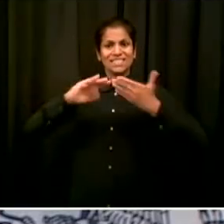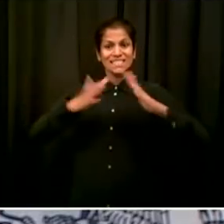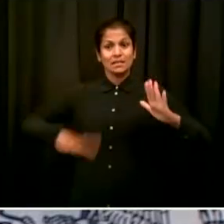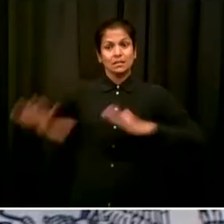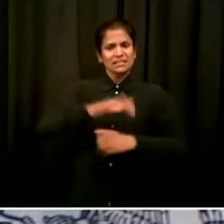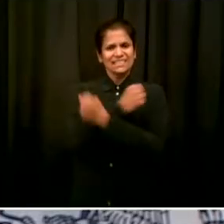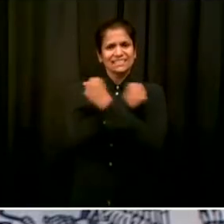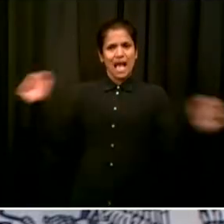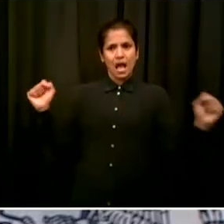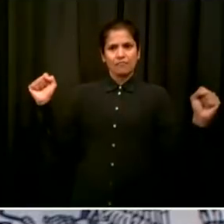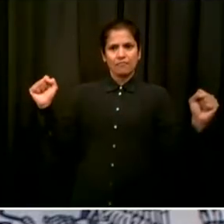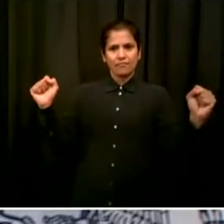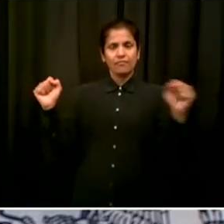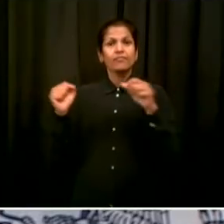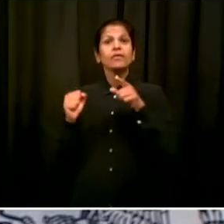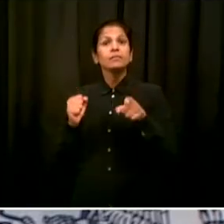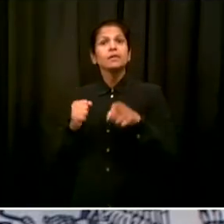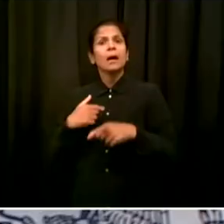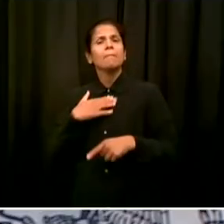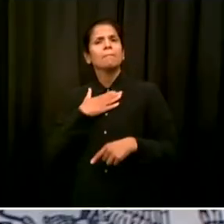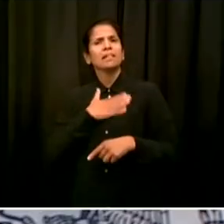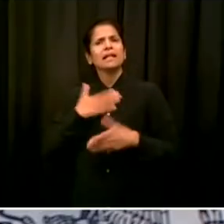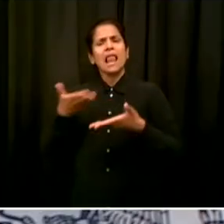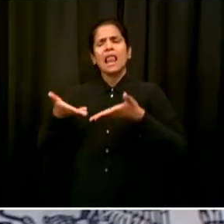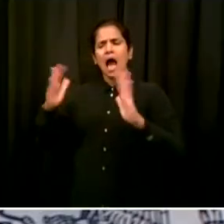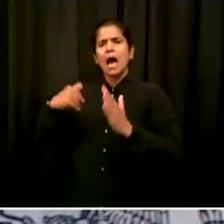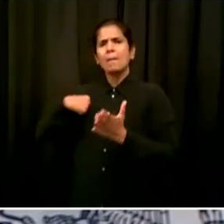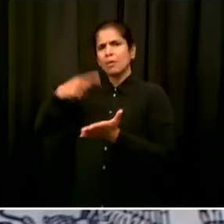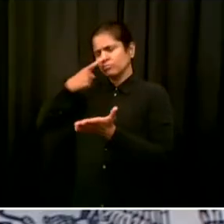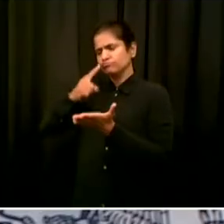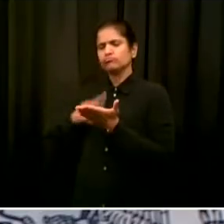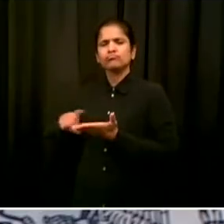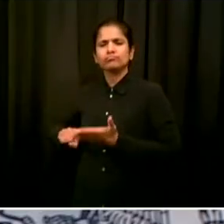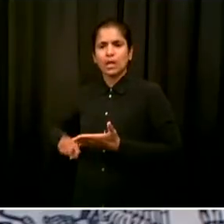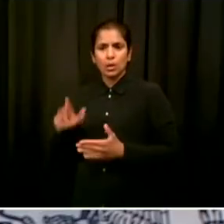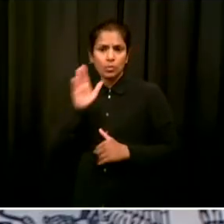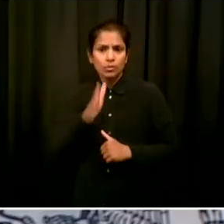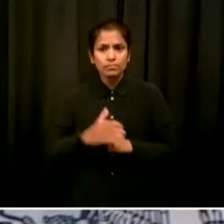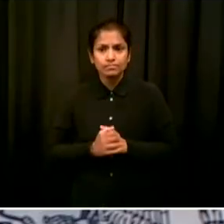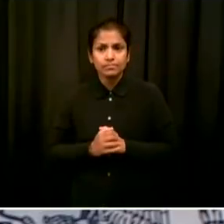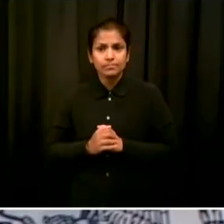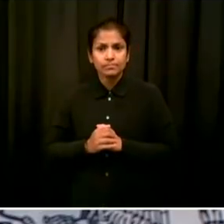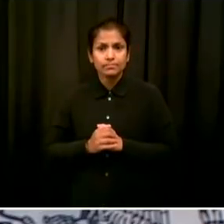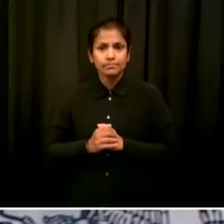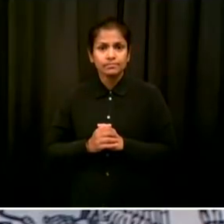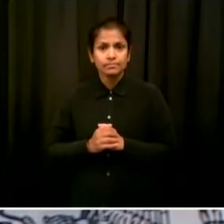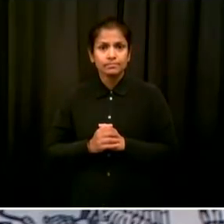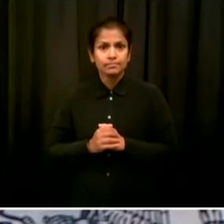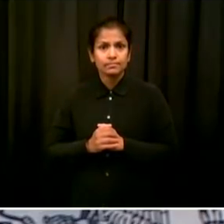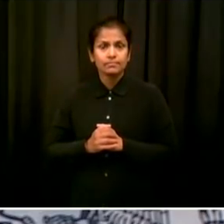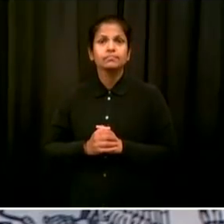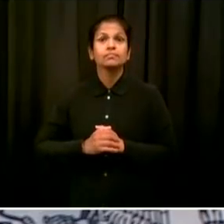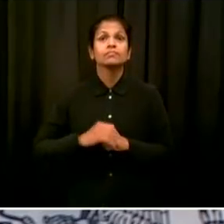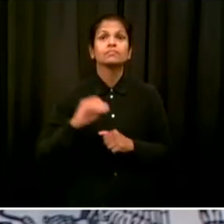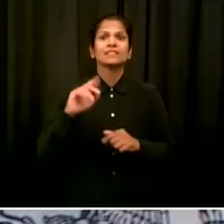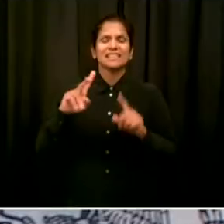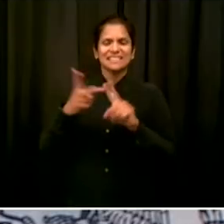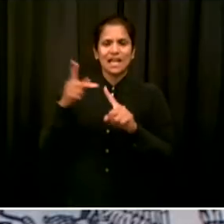PRECINCTS AND OICFFERS ARE JUST FOCUSED ON ONE THING, UPHOINLDG E TH LAW AND KEEPING